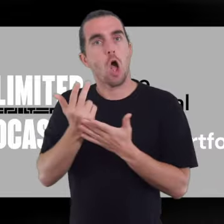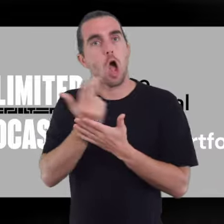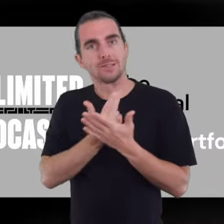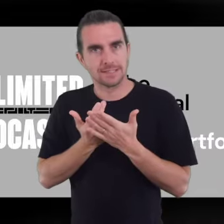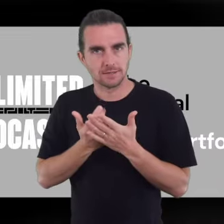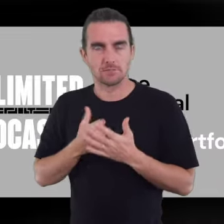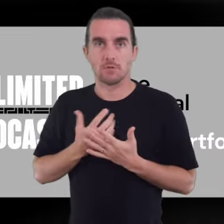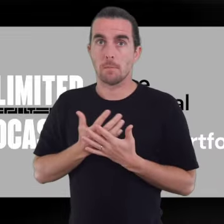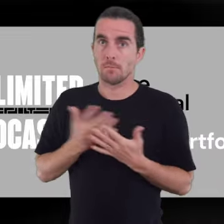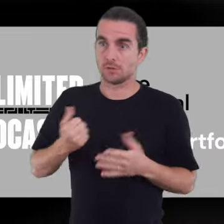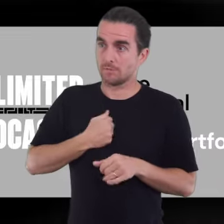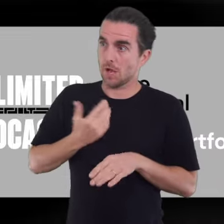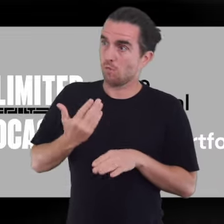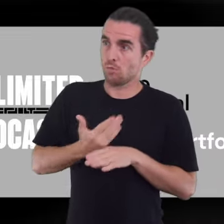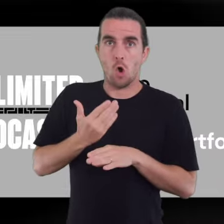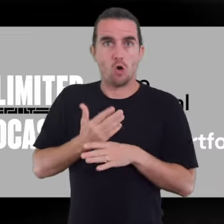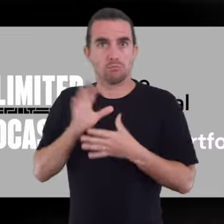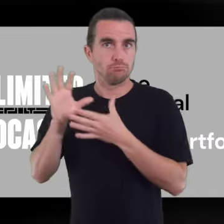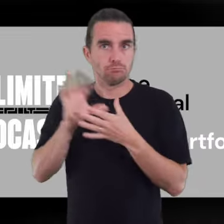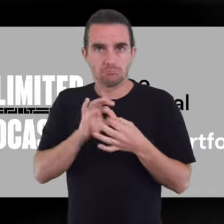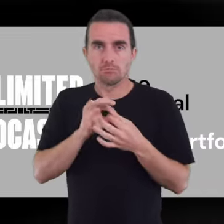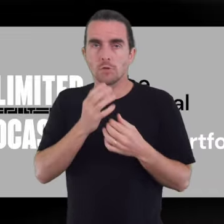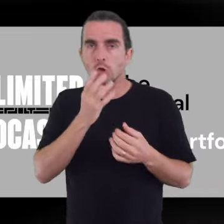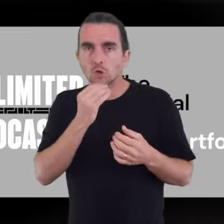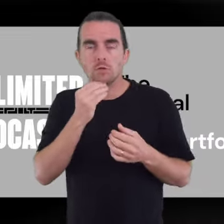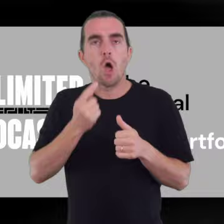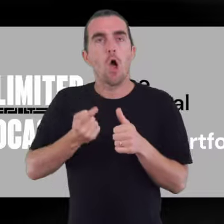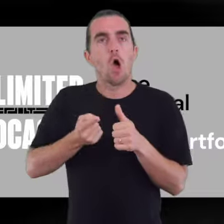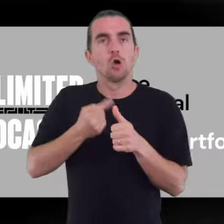and most of my work revolves around using automation,